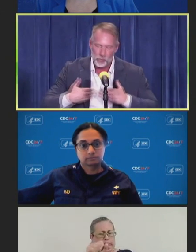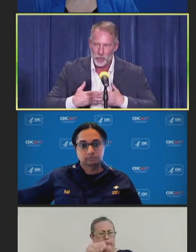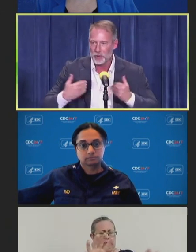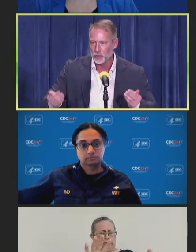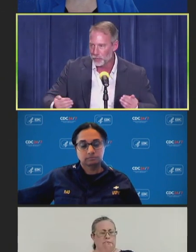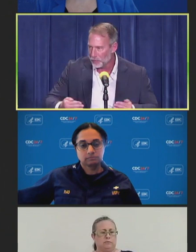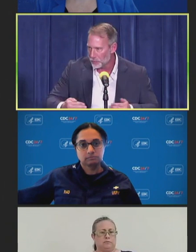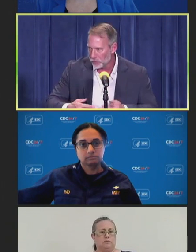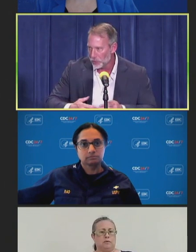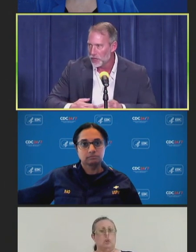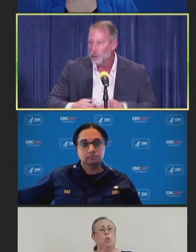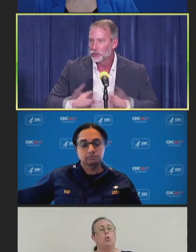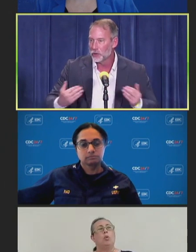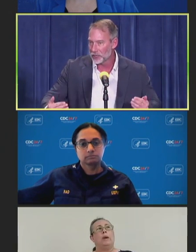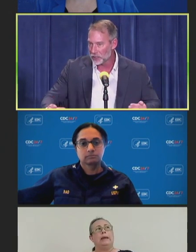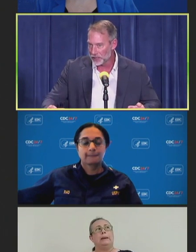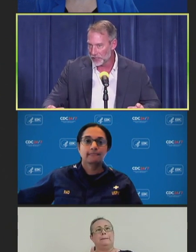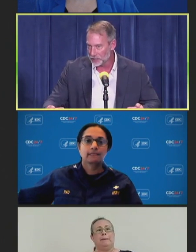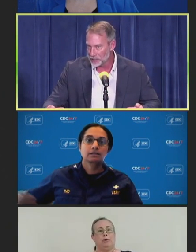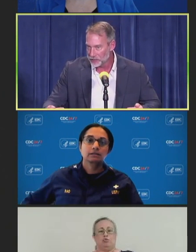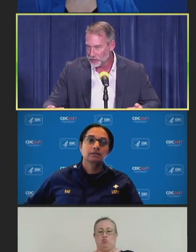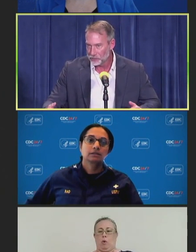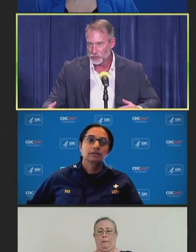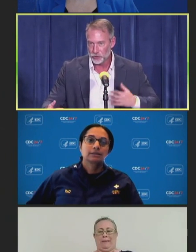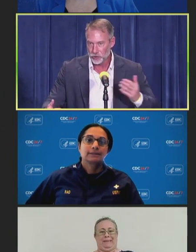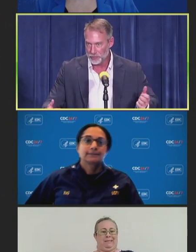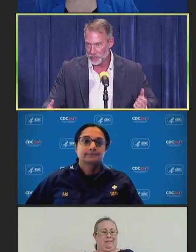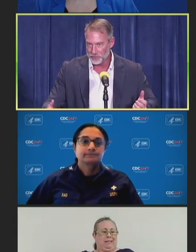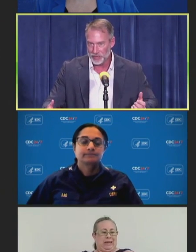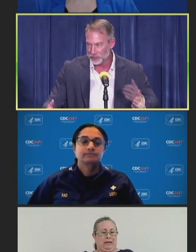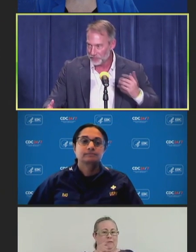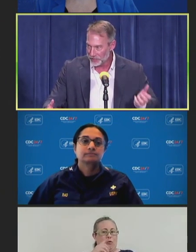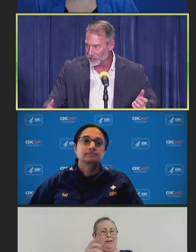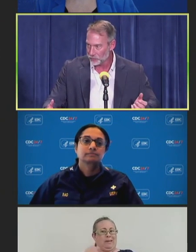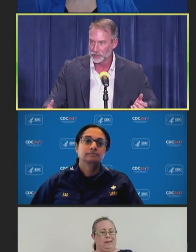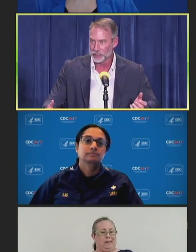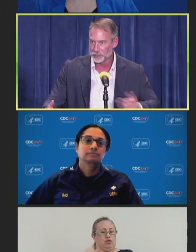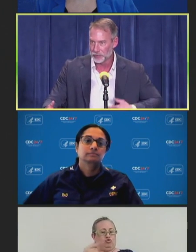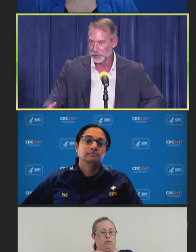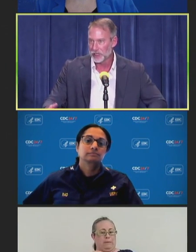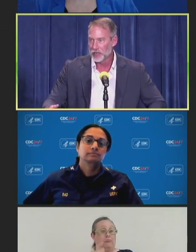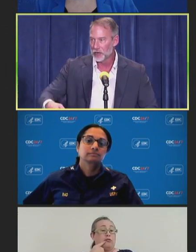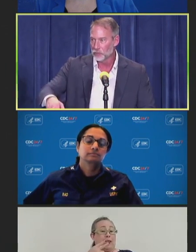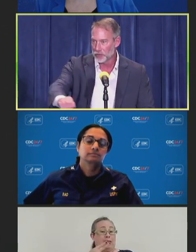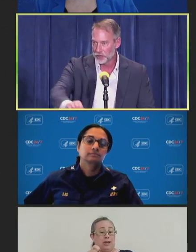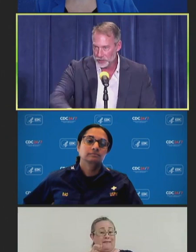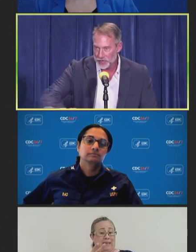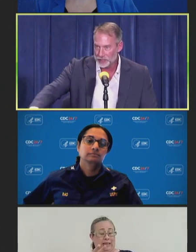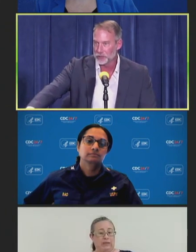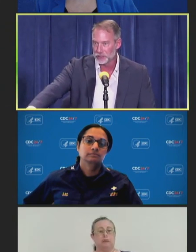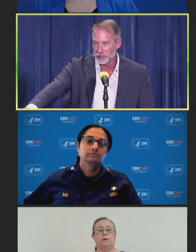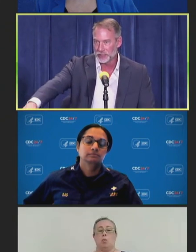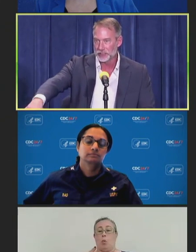When people show up at a clinic for treatment of HIV, for example, and one of their diagnoses